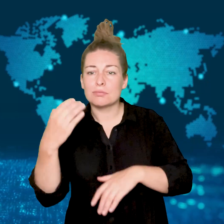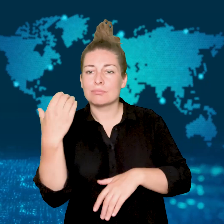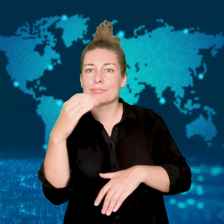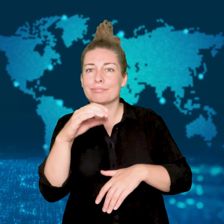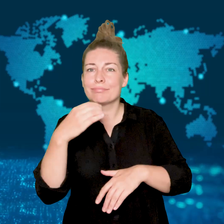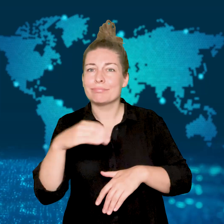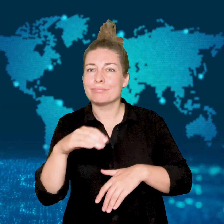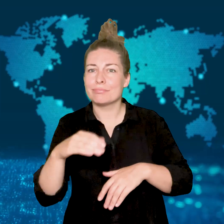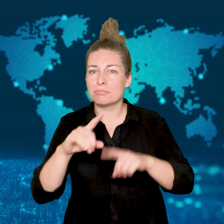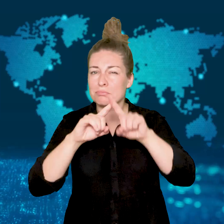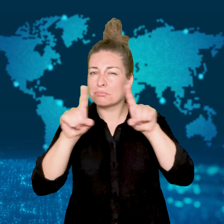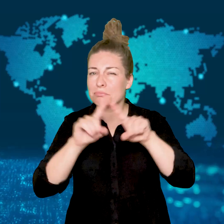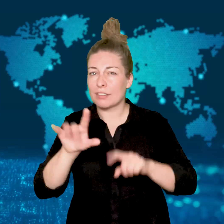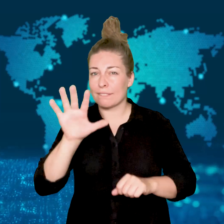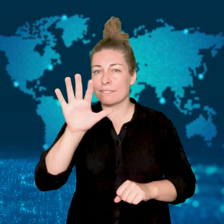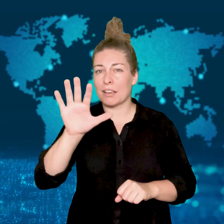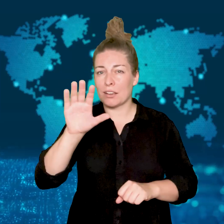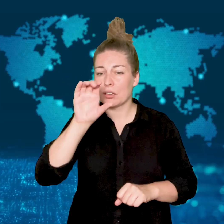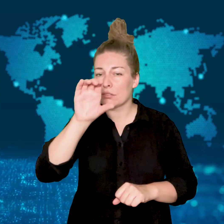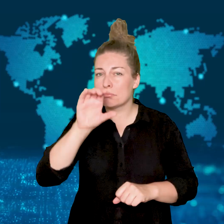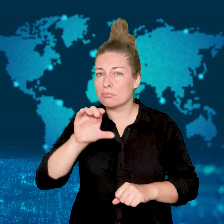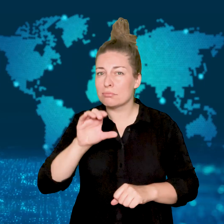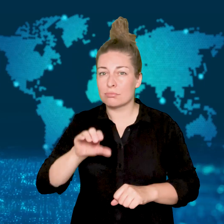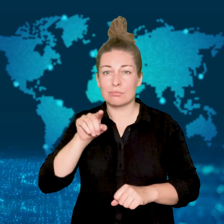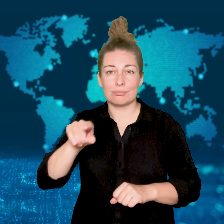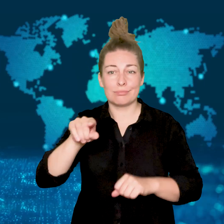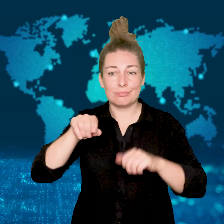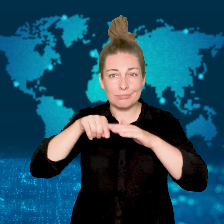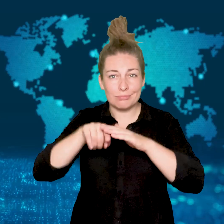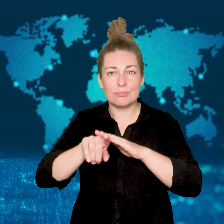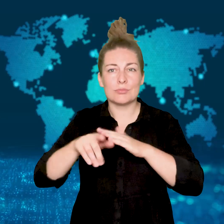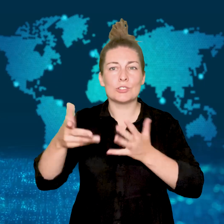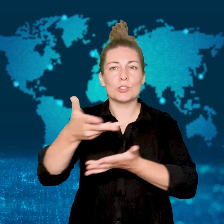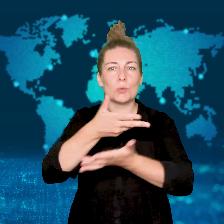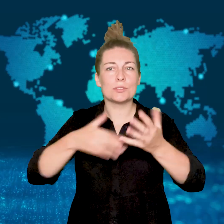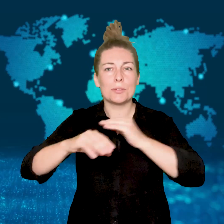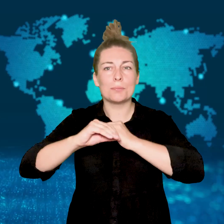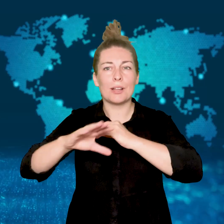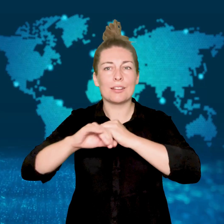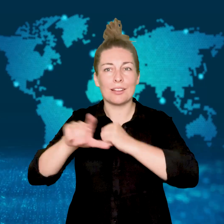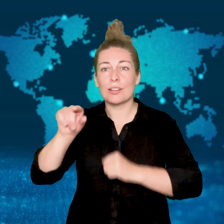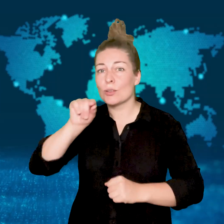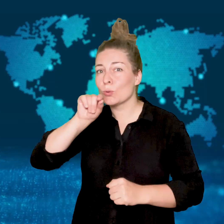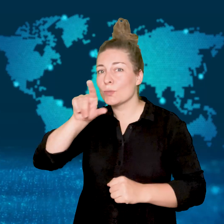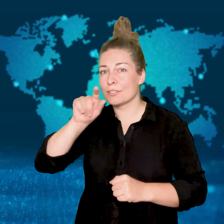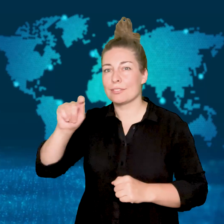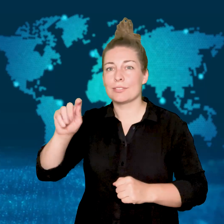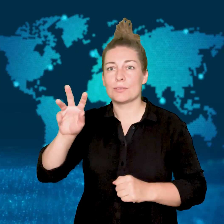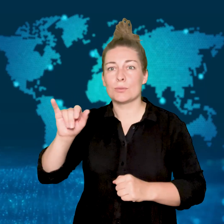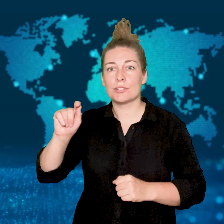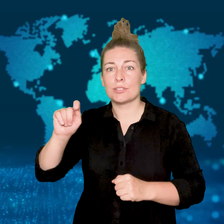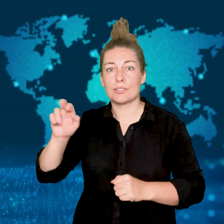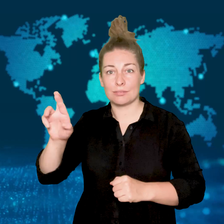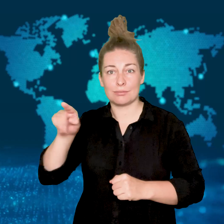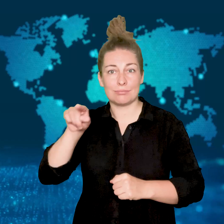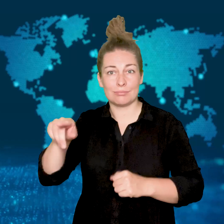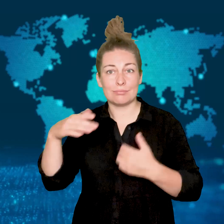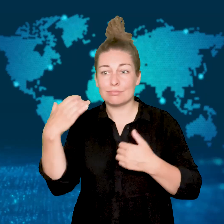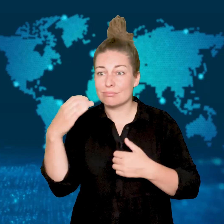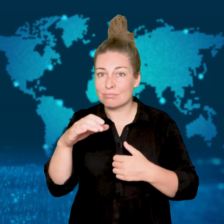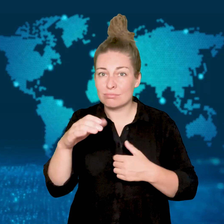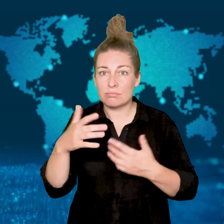death for five tweets.